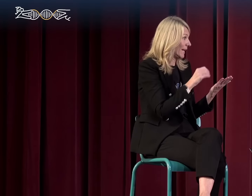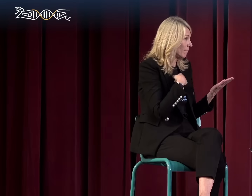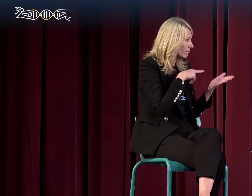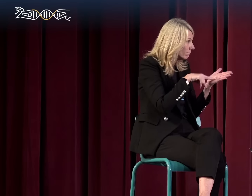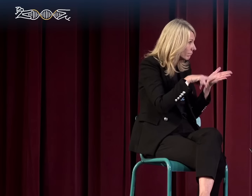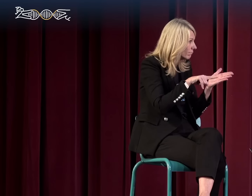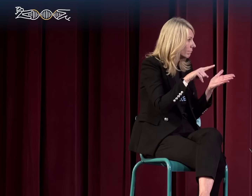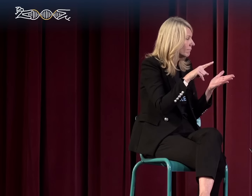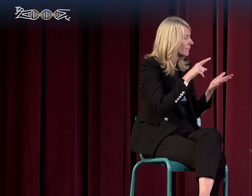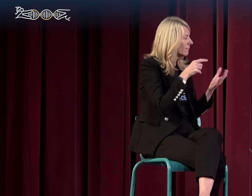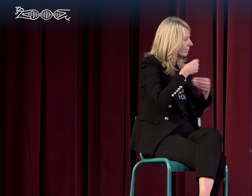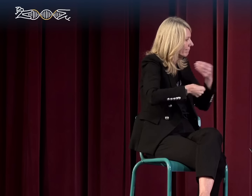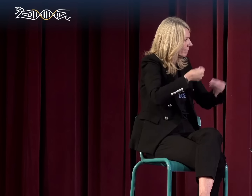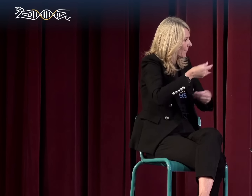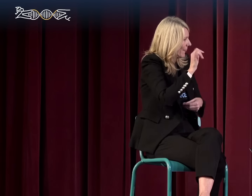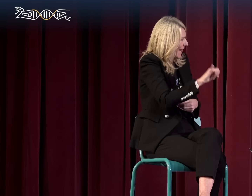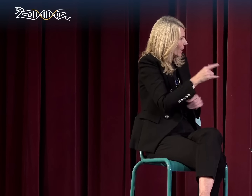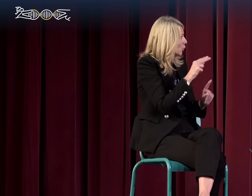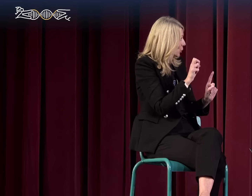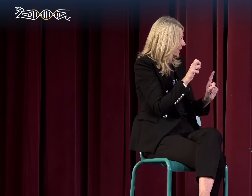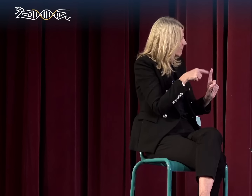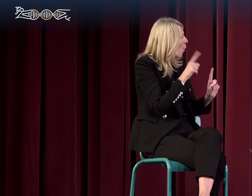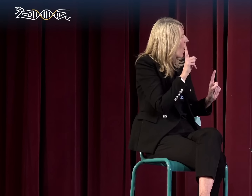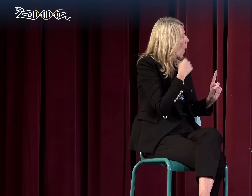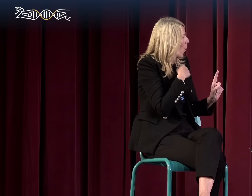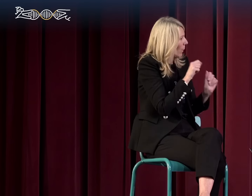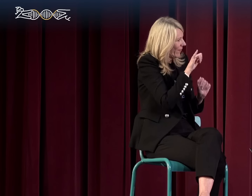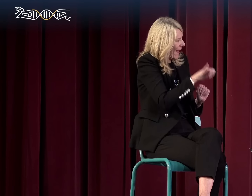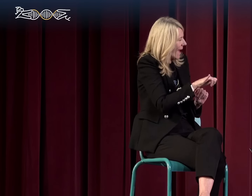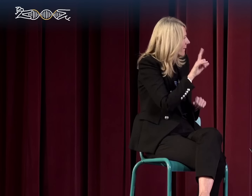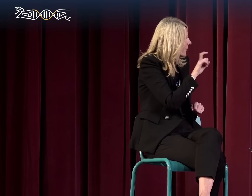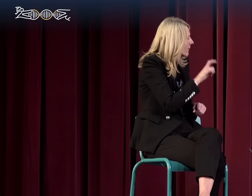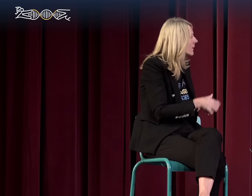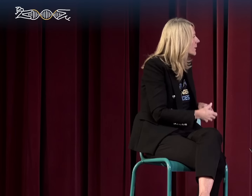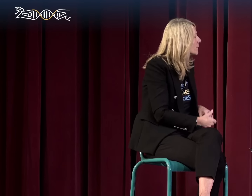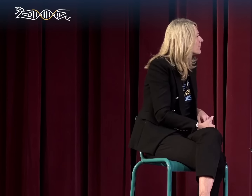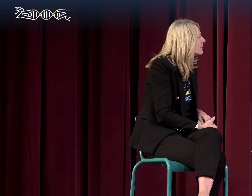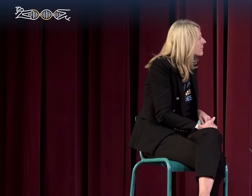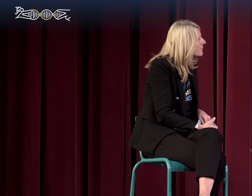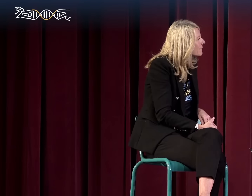that large population of Deaf community has that as a gene, that's inherited,